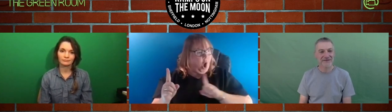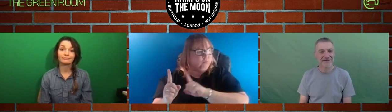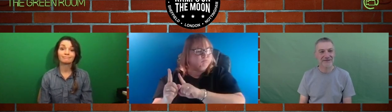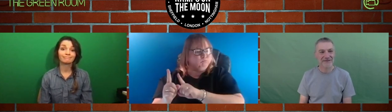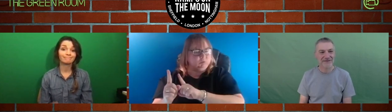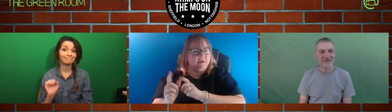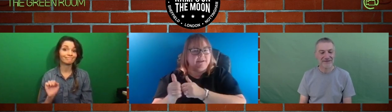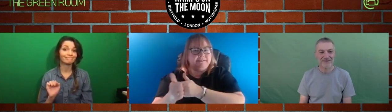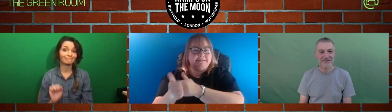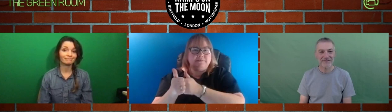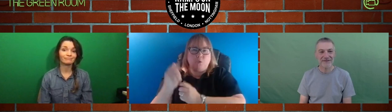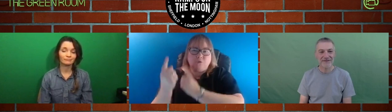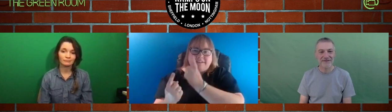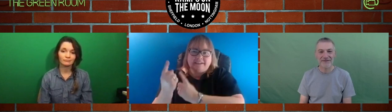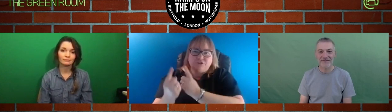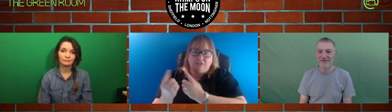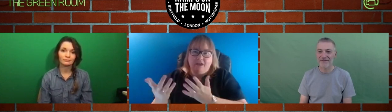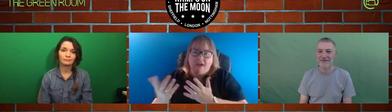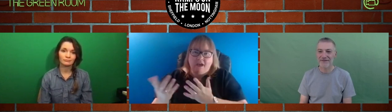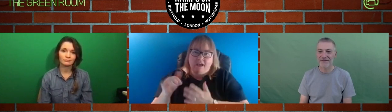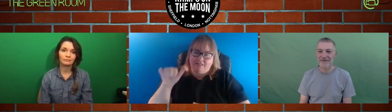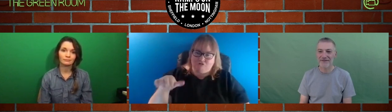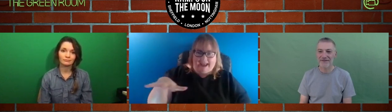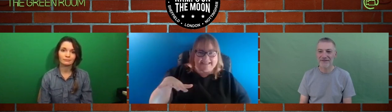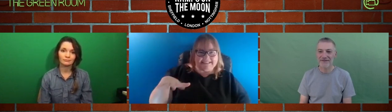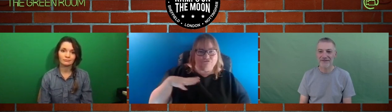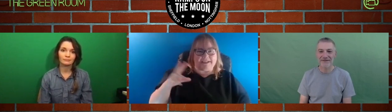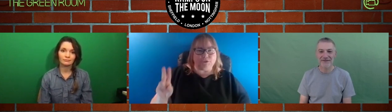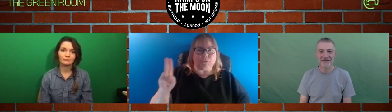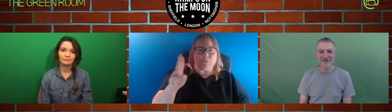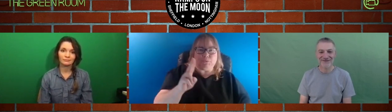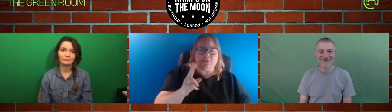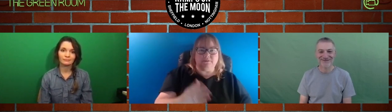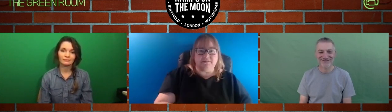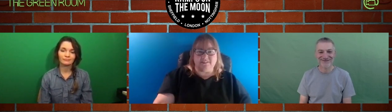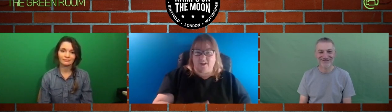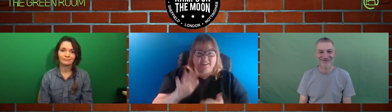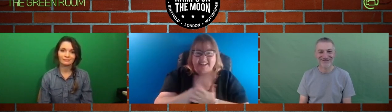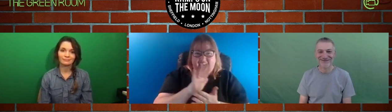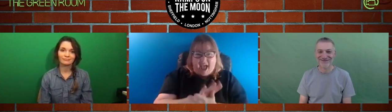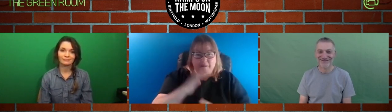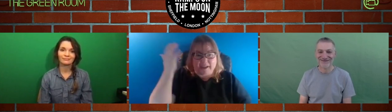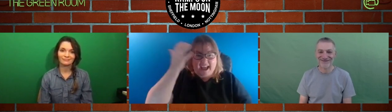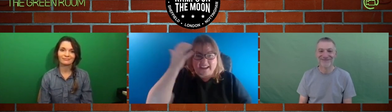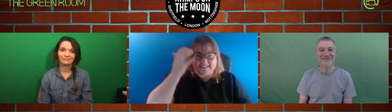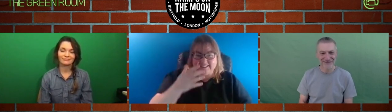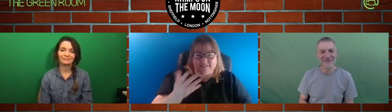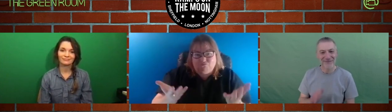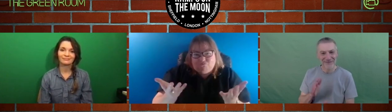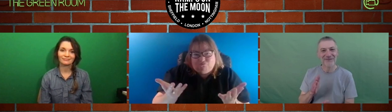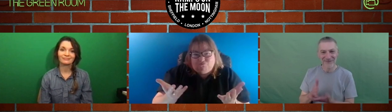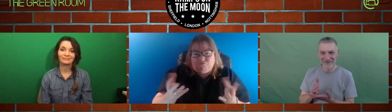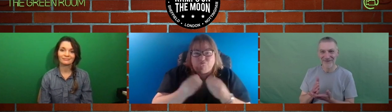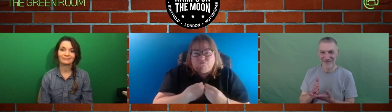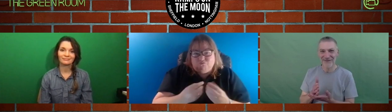in the right place. It was just a happy accident I thought when it happened. Yeah next time wait for Clare.